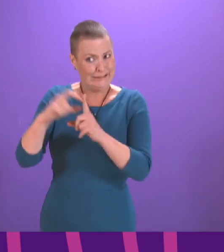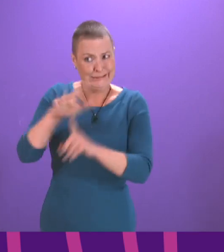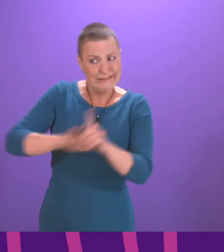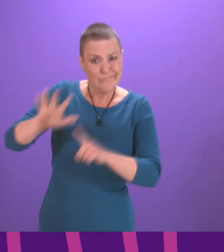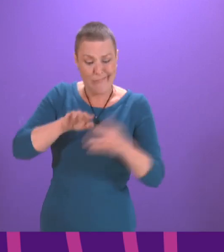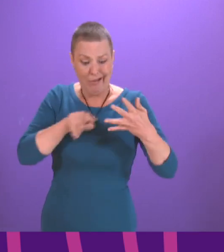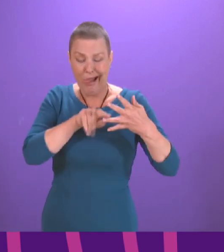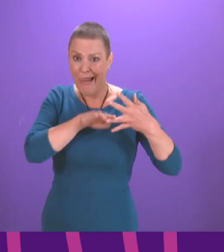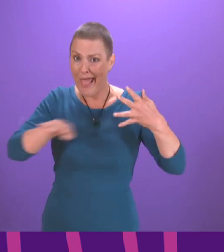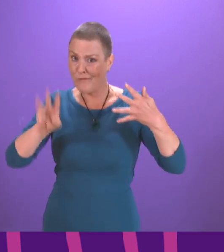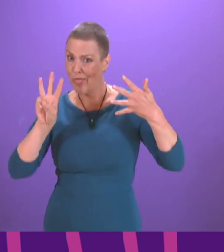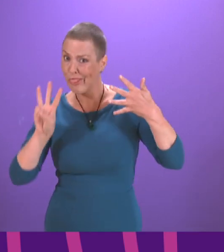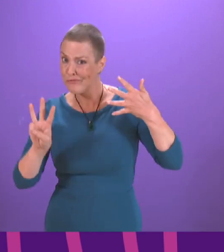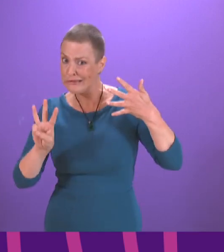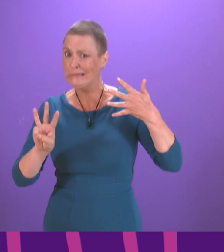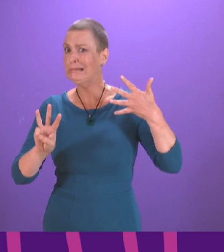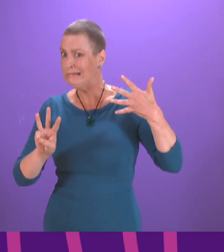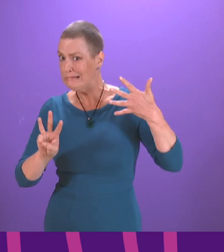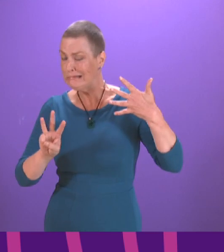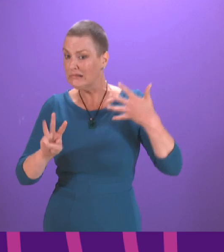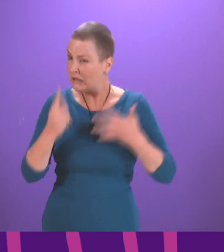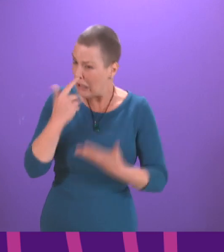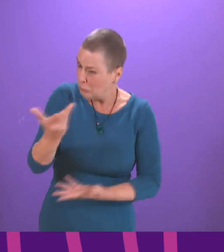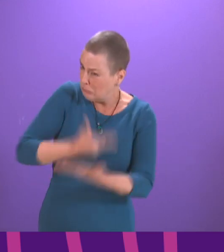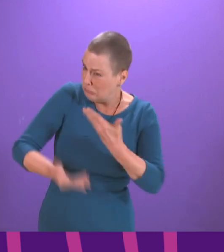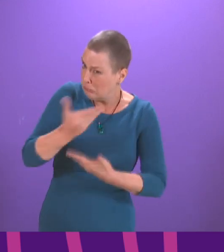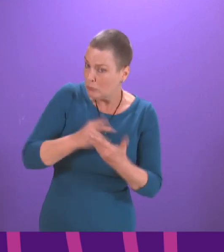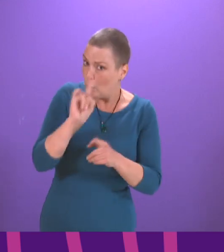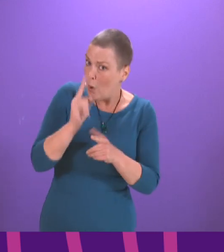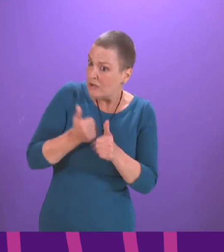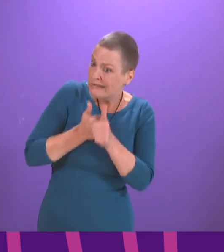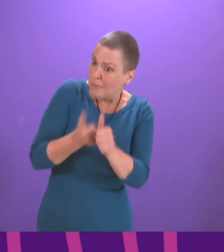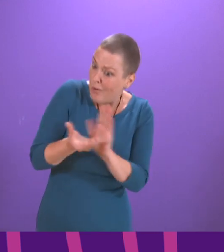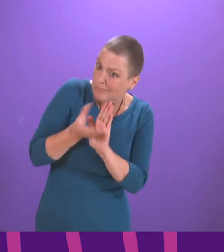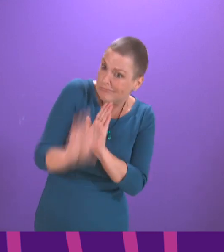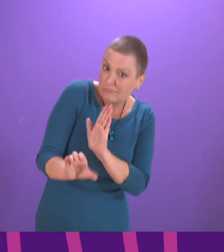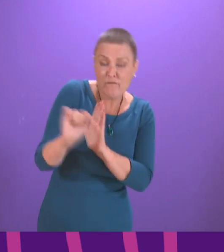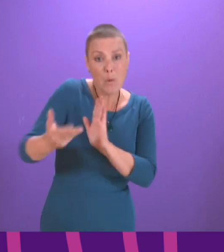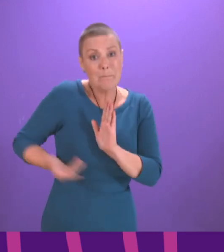in level 3. Can she give any further detail on support for businesses in Dundee that are